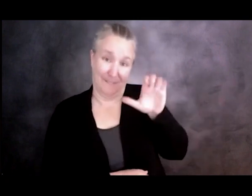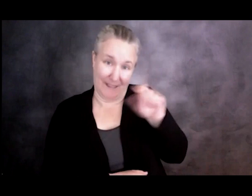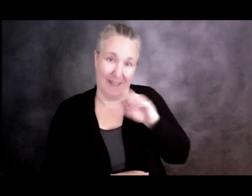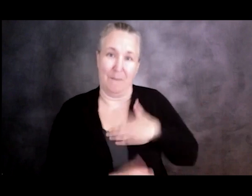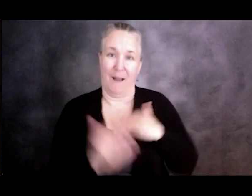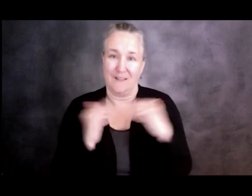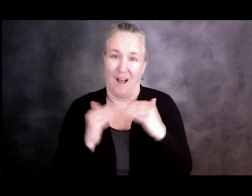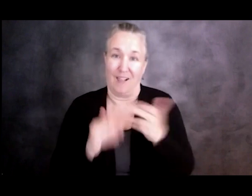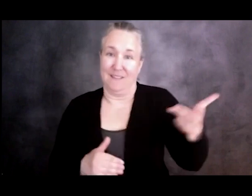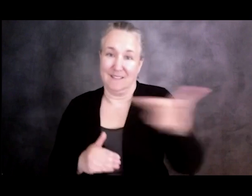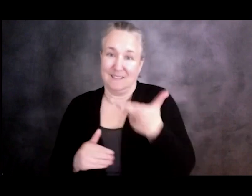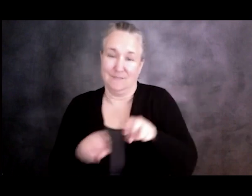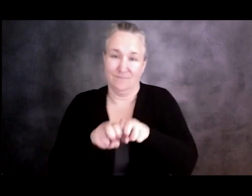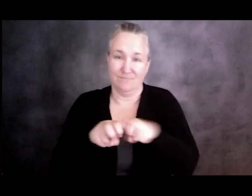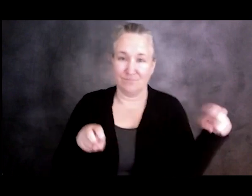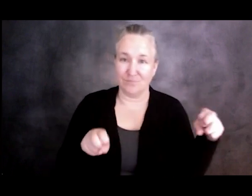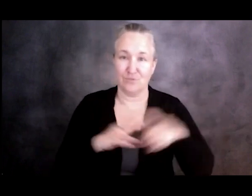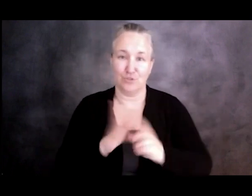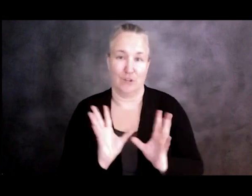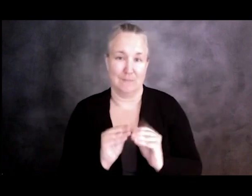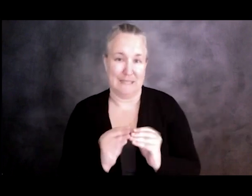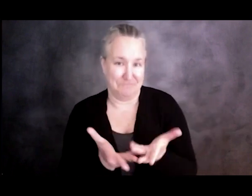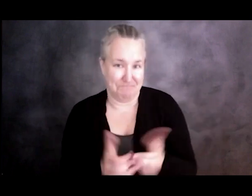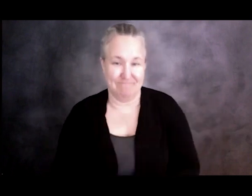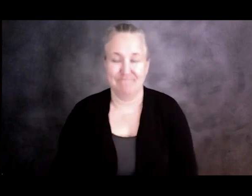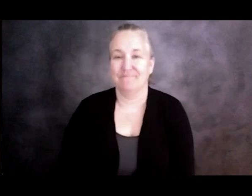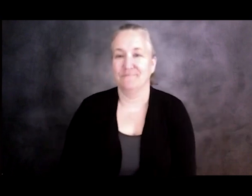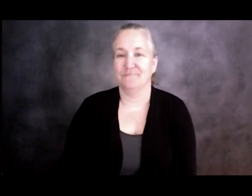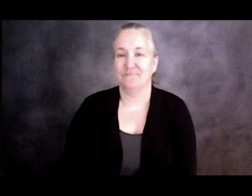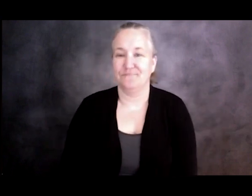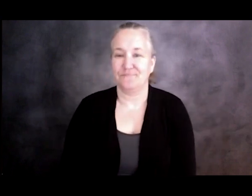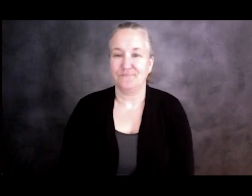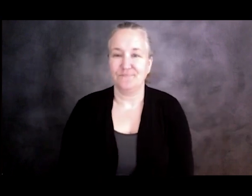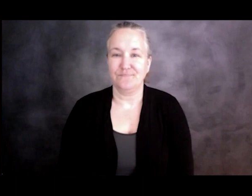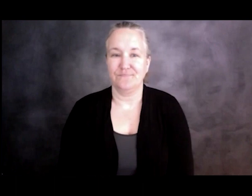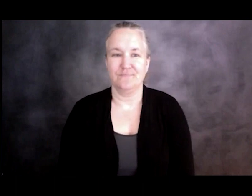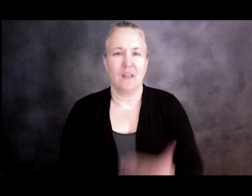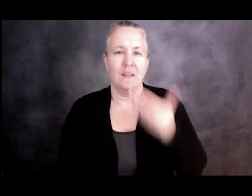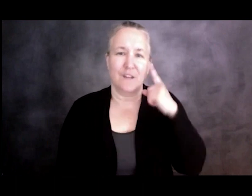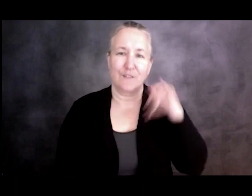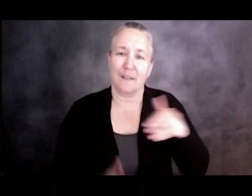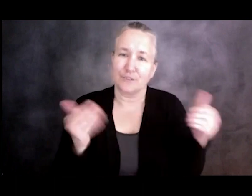onto the stage to begin the event. Thank you so much for that introduction, and thanks for having me here.